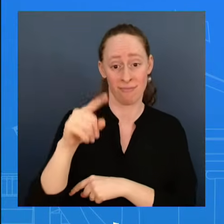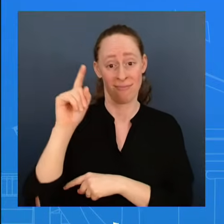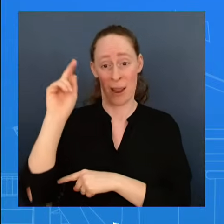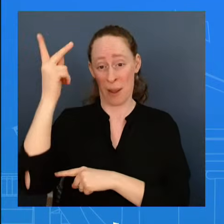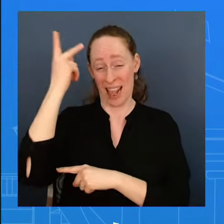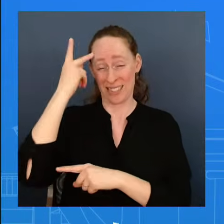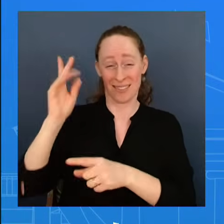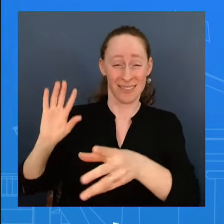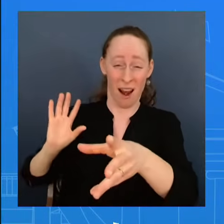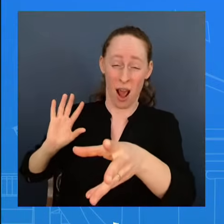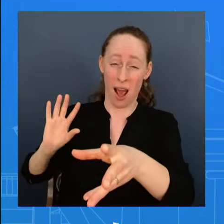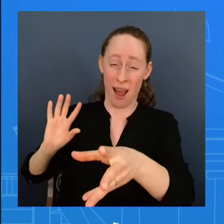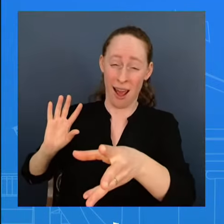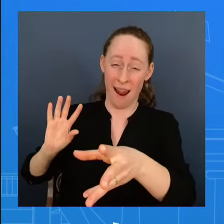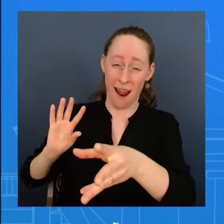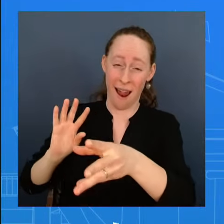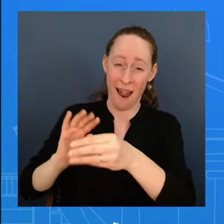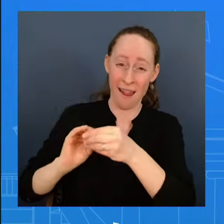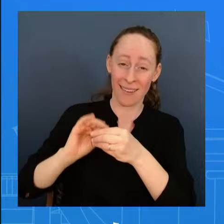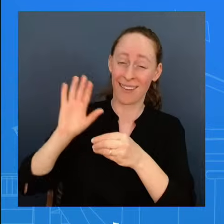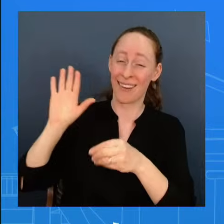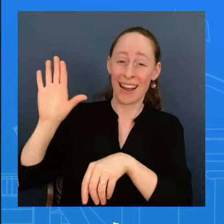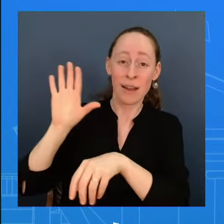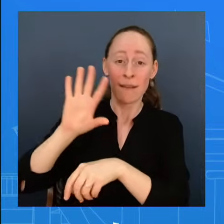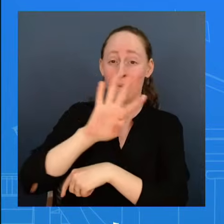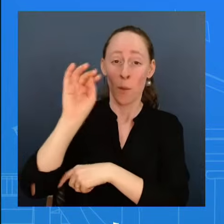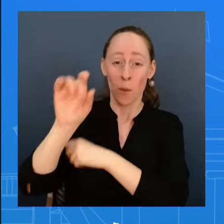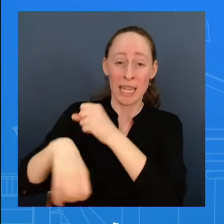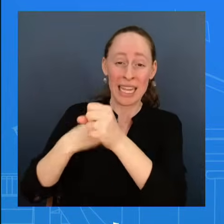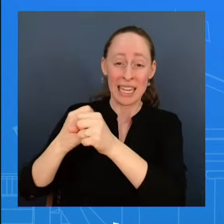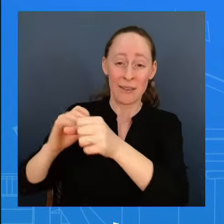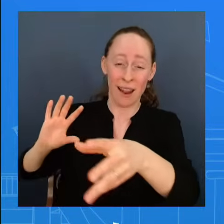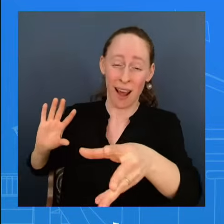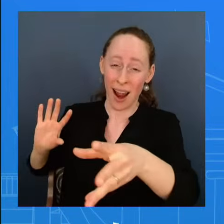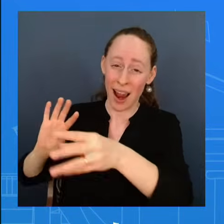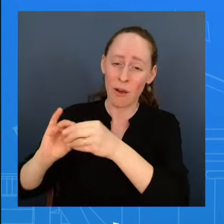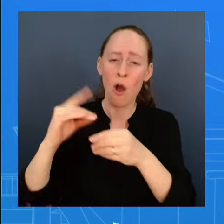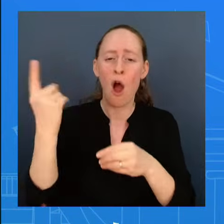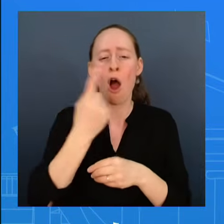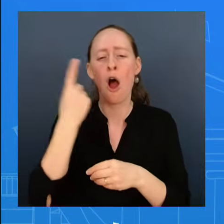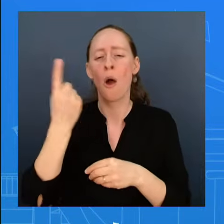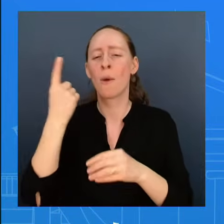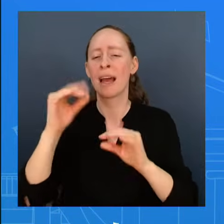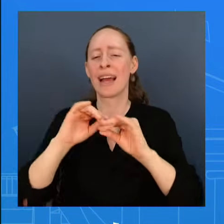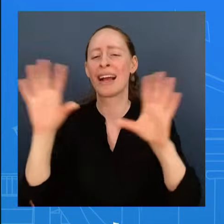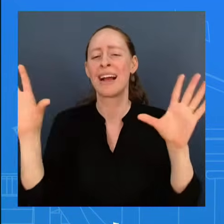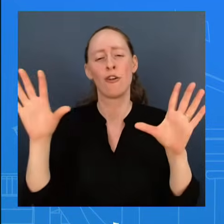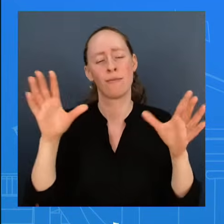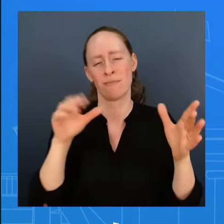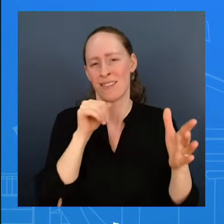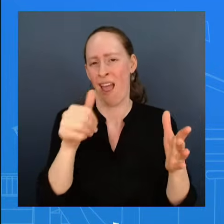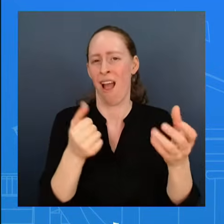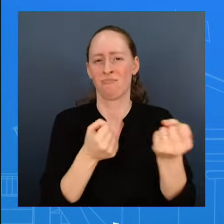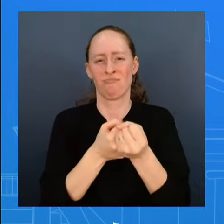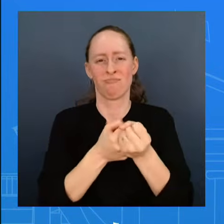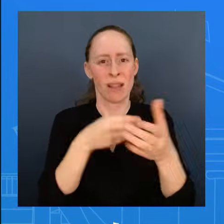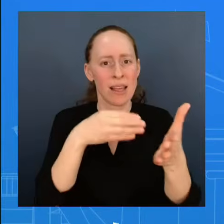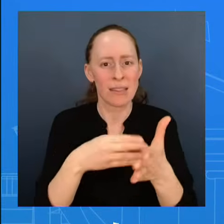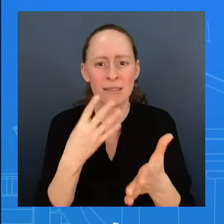And so, look, that's ki- -- that's where we stand. I think that is a very forceful place to be when we say we have taken action.